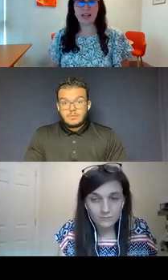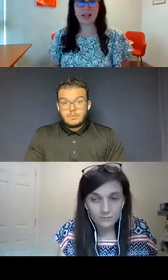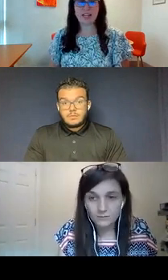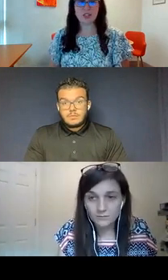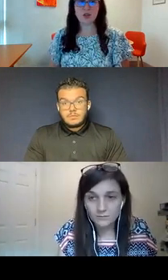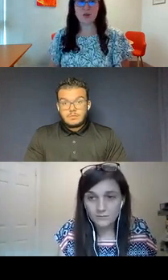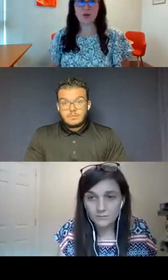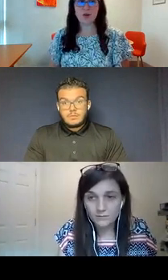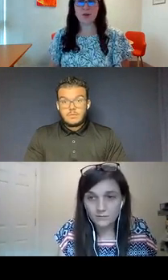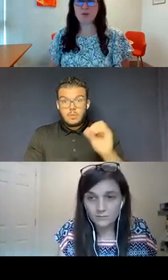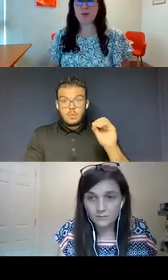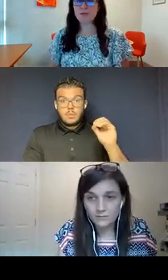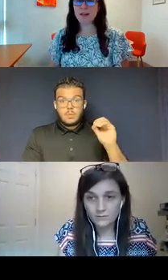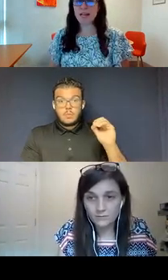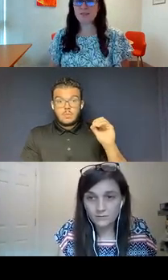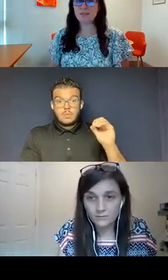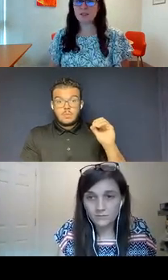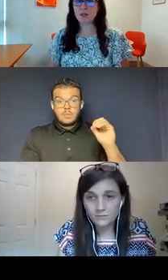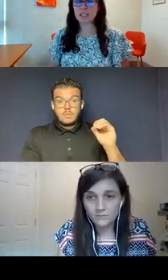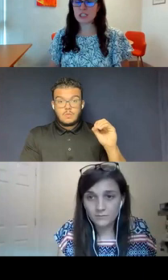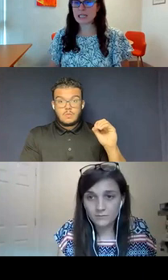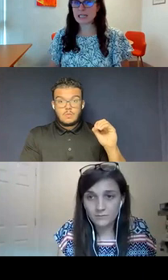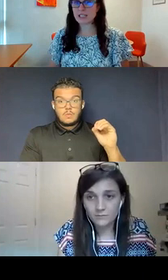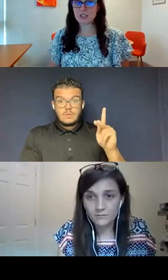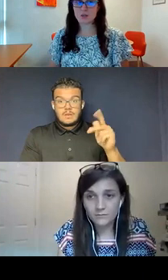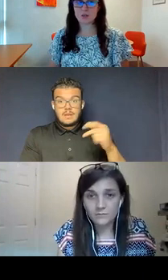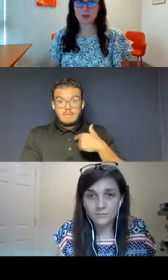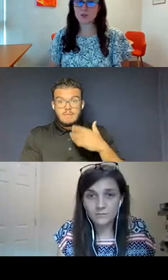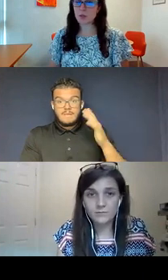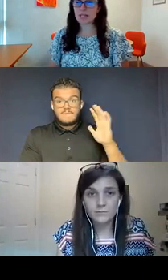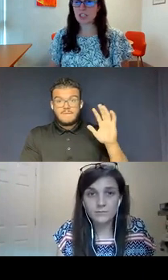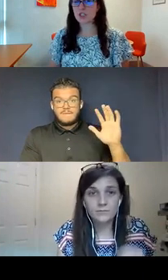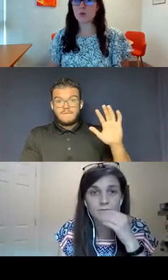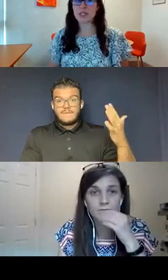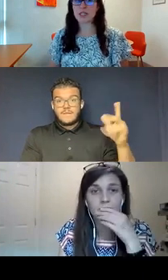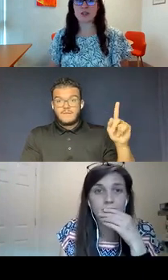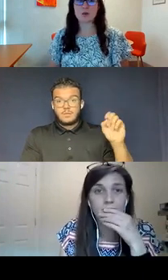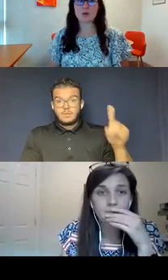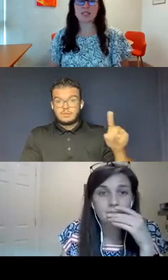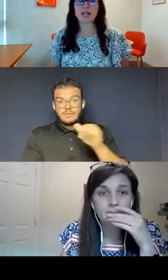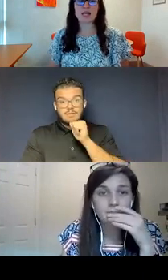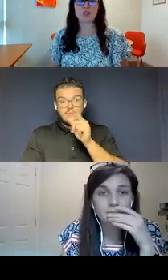OK, so you have about five questions unanswered or four questions. We'll look at those.